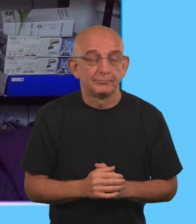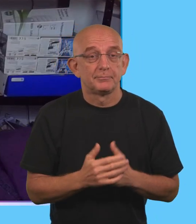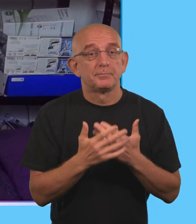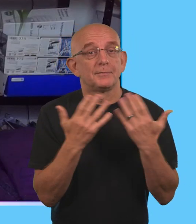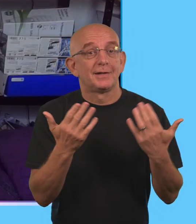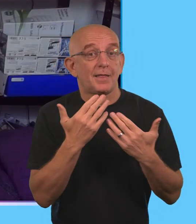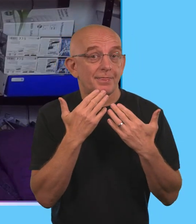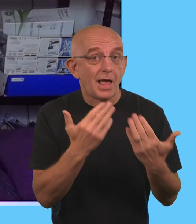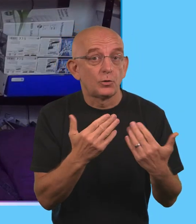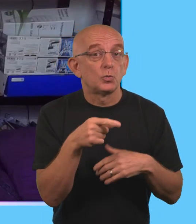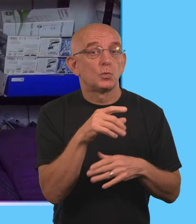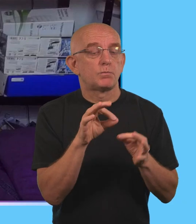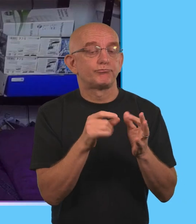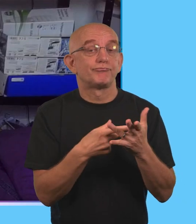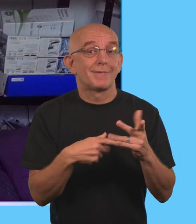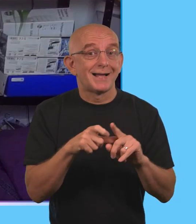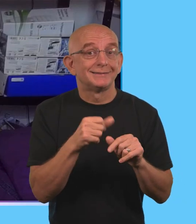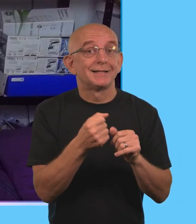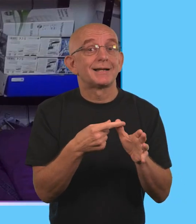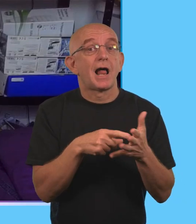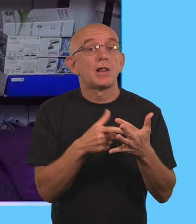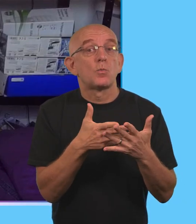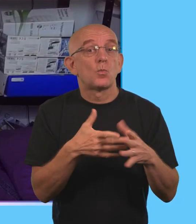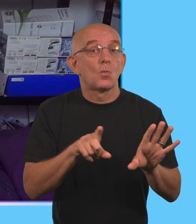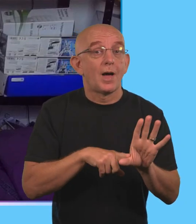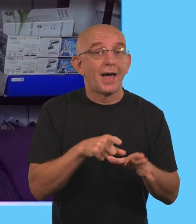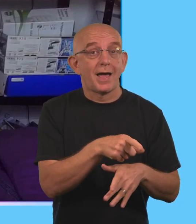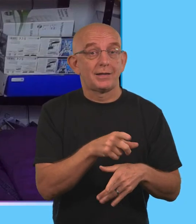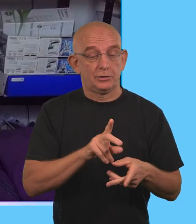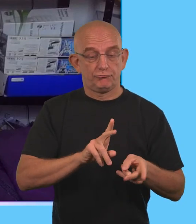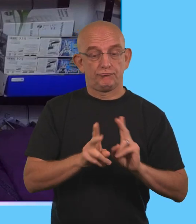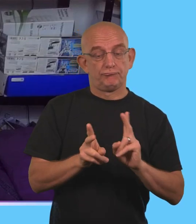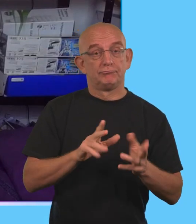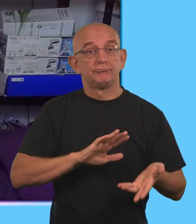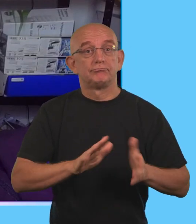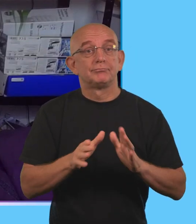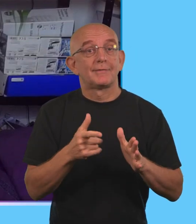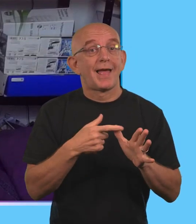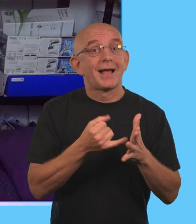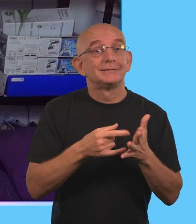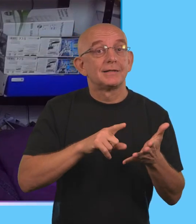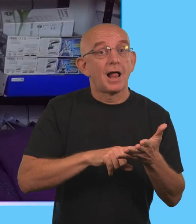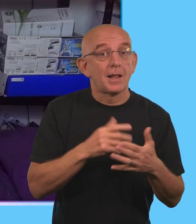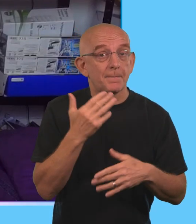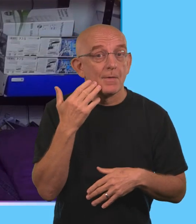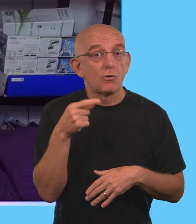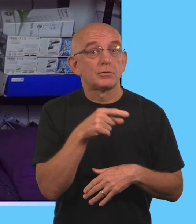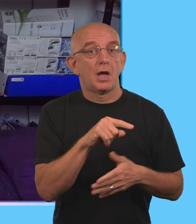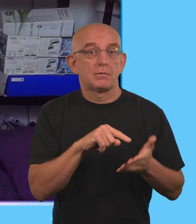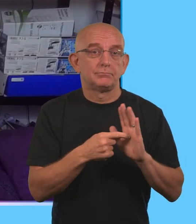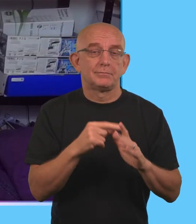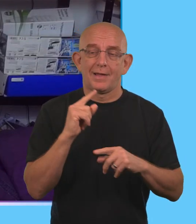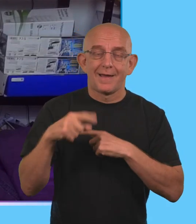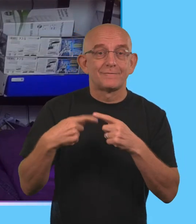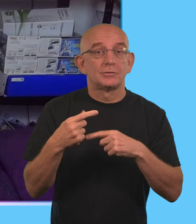A huge thanks to Brad Gallaway, whose work on providing American Sign Language for the showcase every summer has been invaluable.